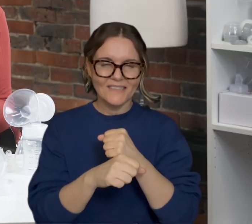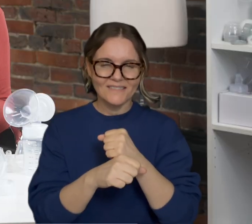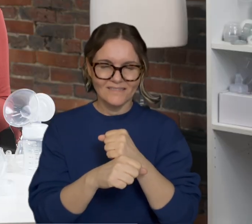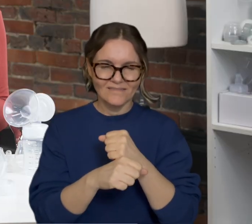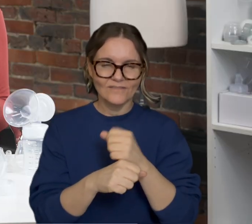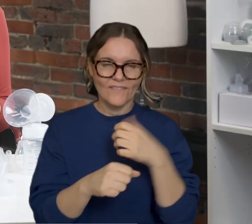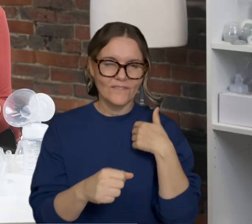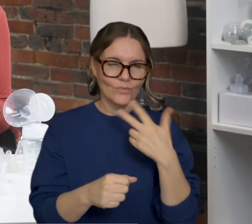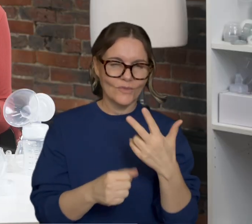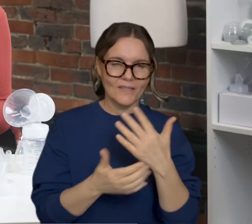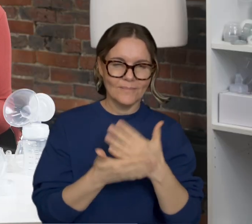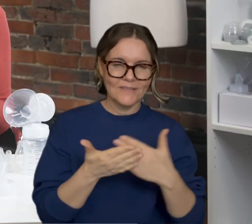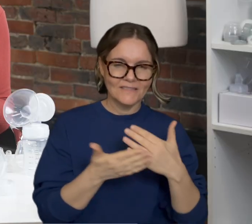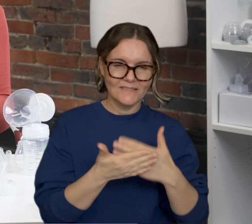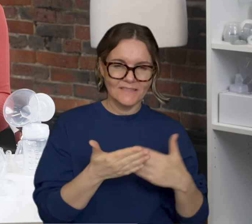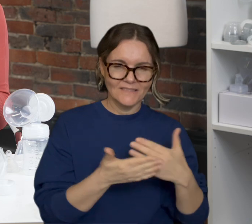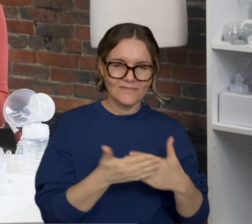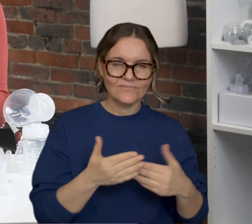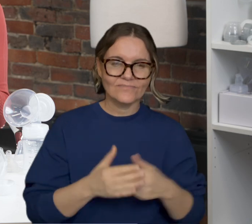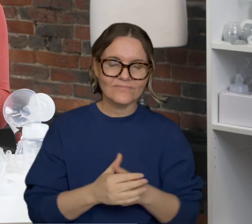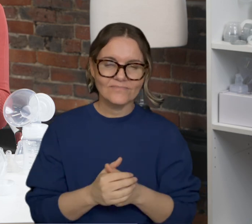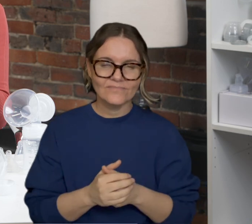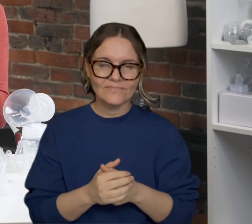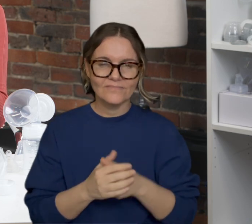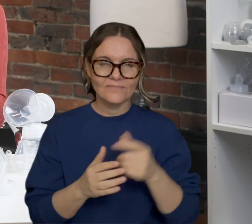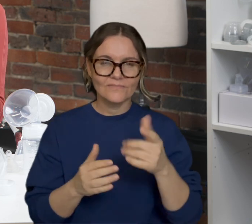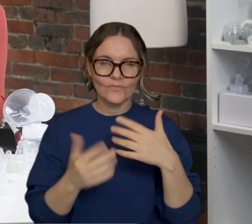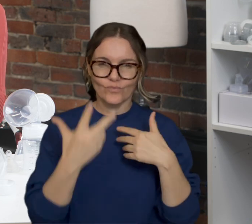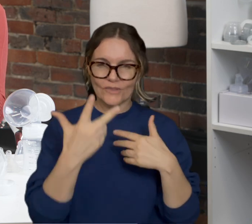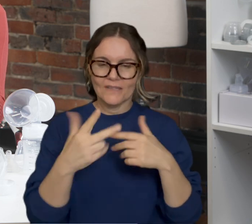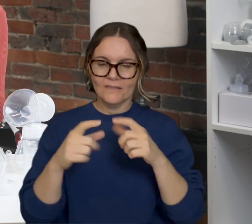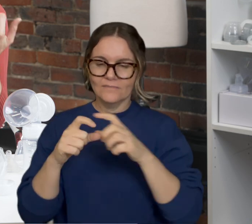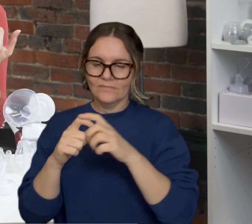pieces with a silicone membrane in the middle you want to make sure that you build smaller to